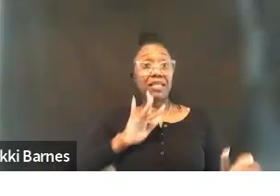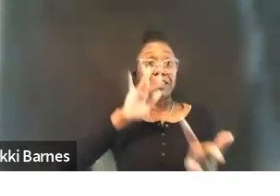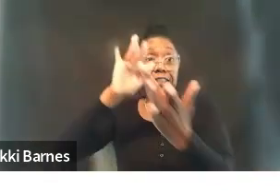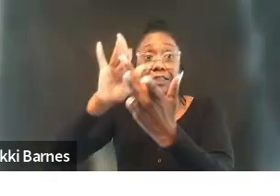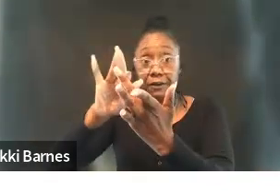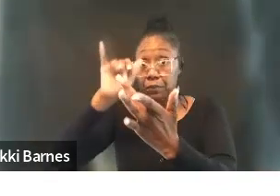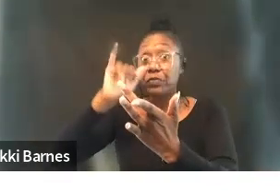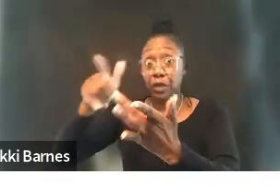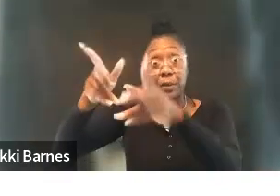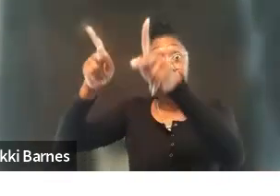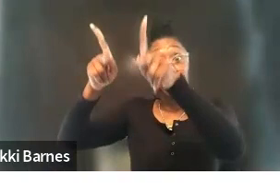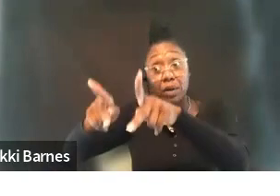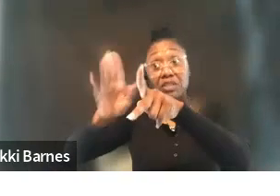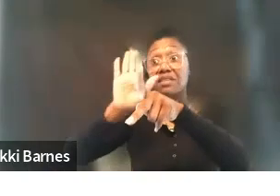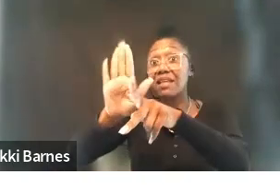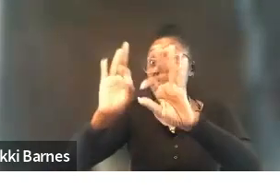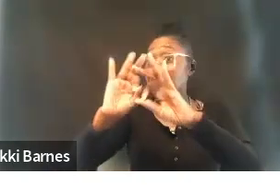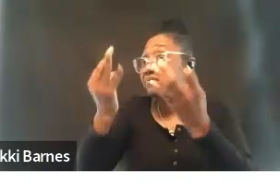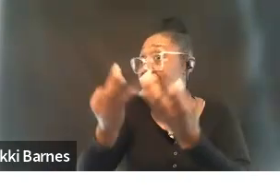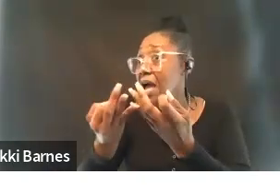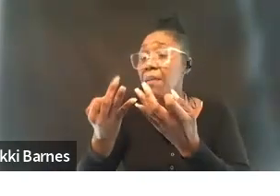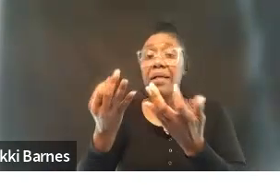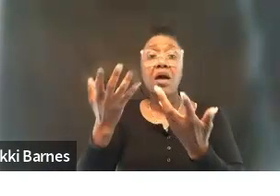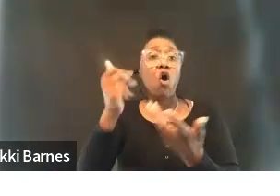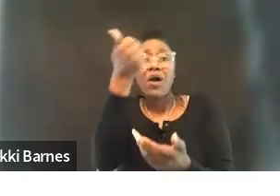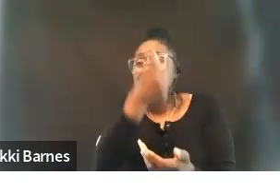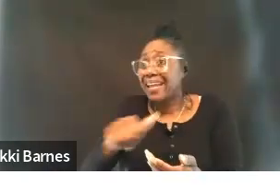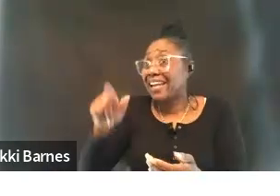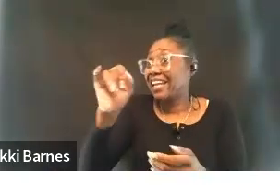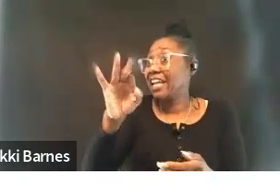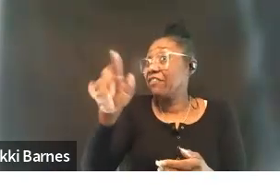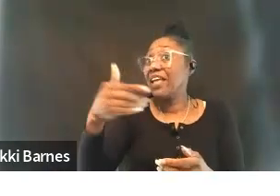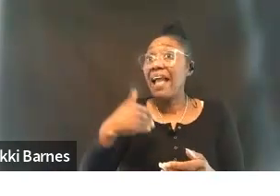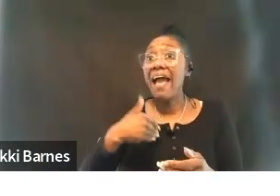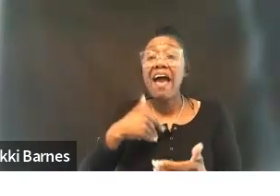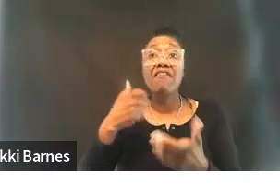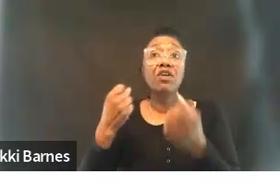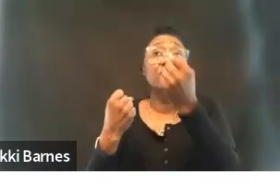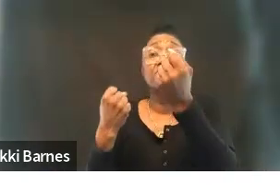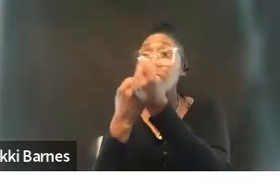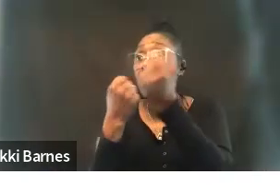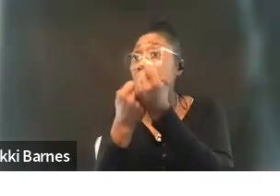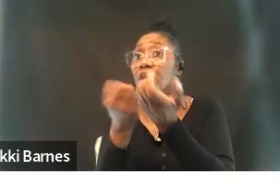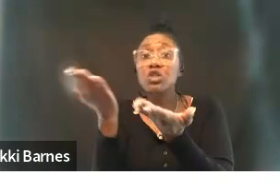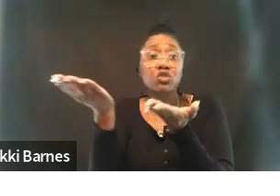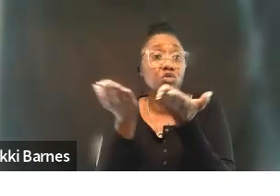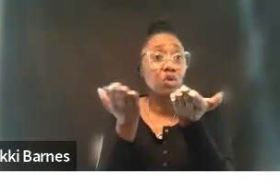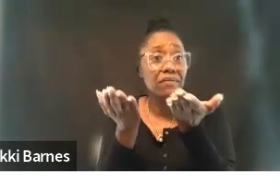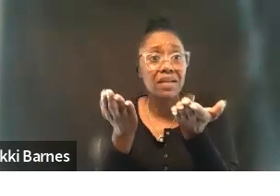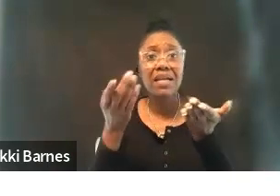And their family and any support system they have if they're receiving services to look at. What could we do?